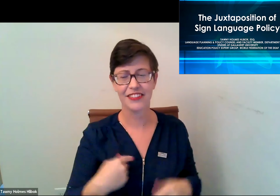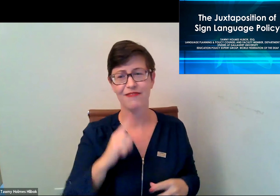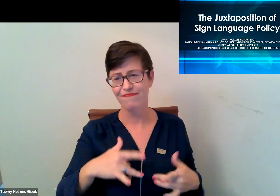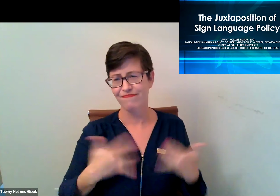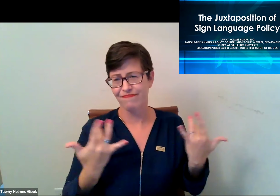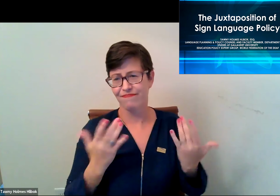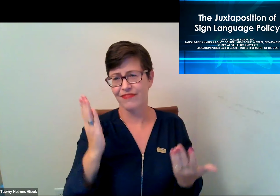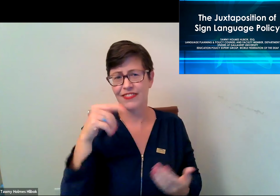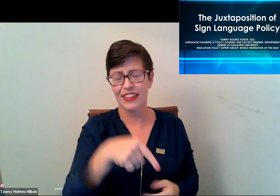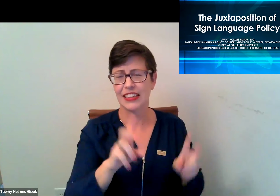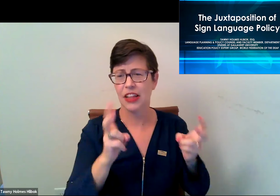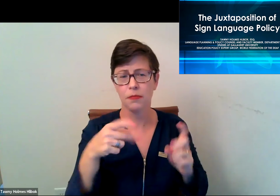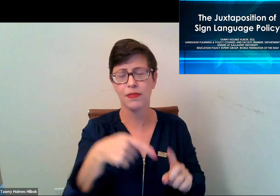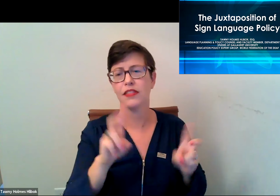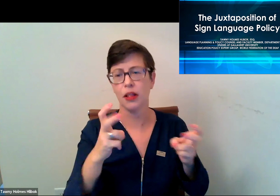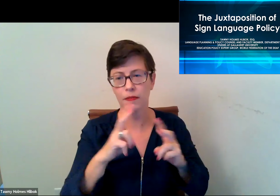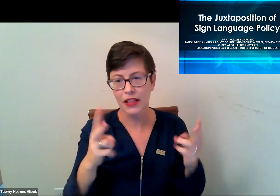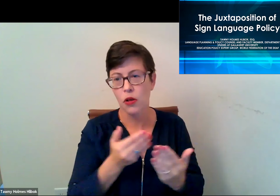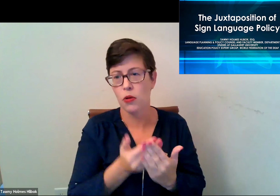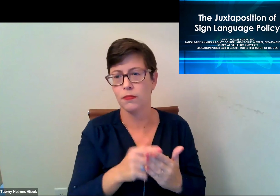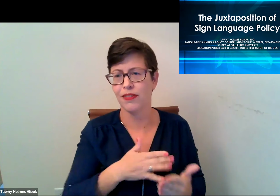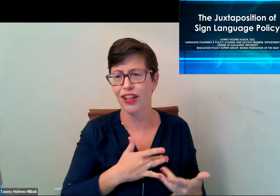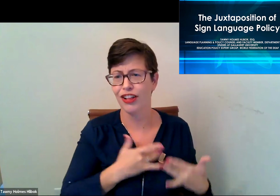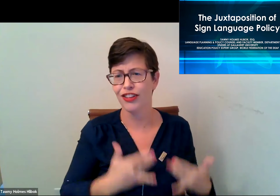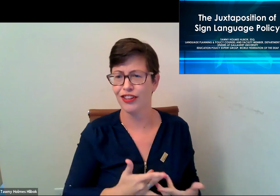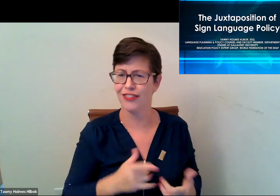and hello to everybody out there i'm just thrilled to be here and to talk about